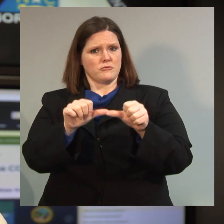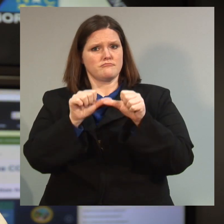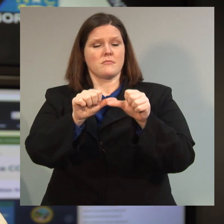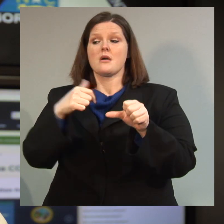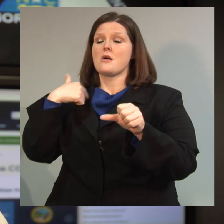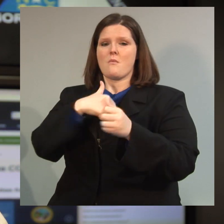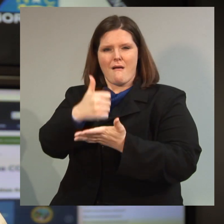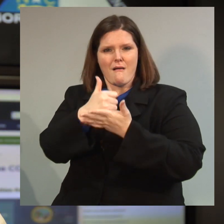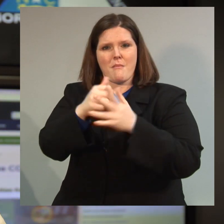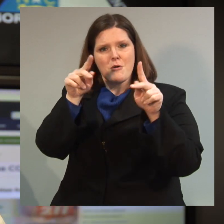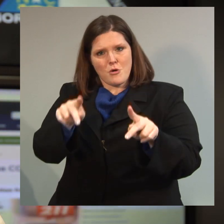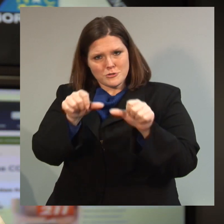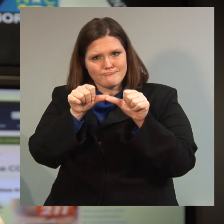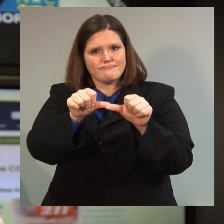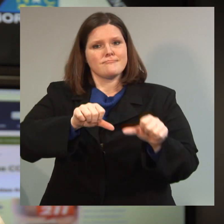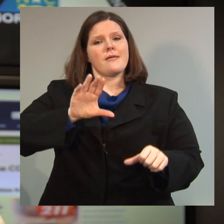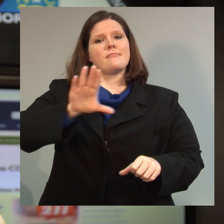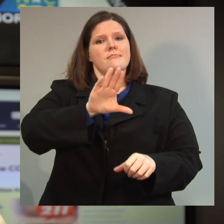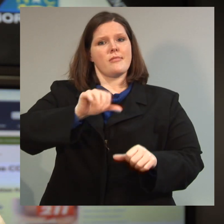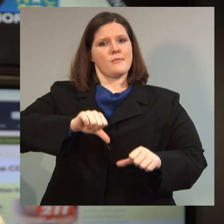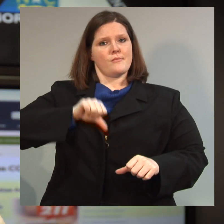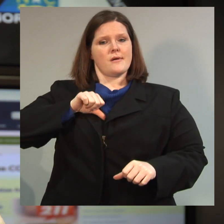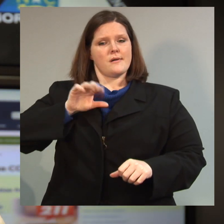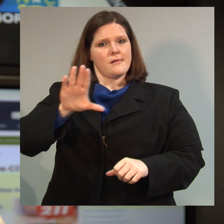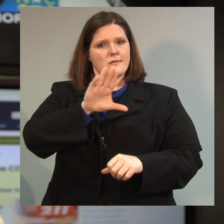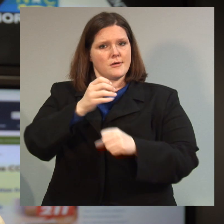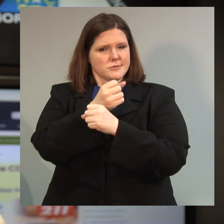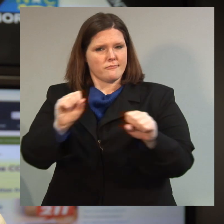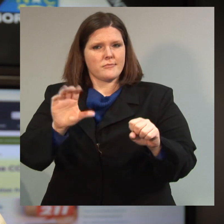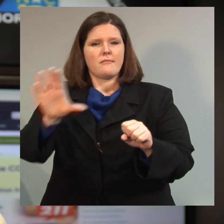dignity, safety, and independence. Here is what we’ve done.